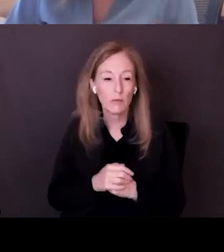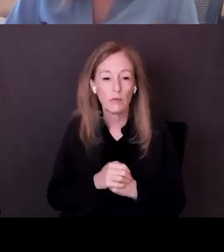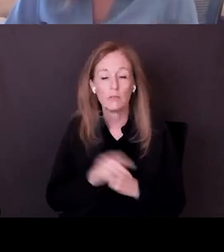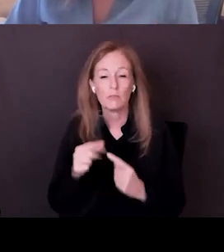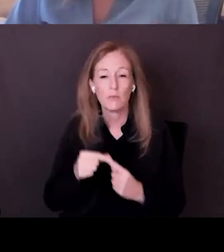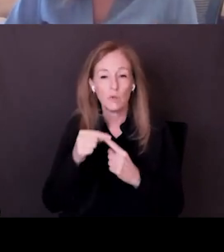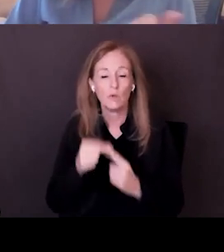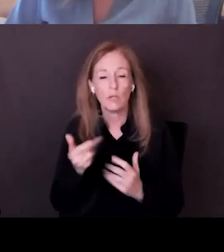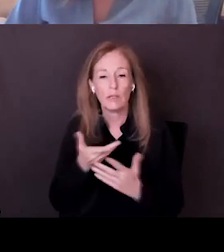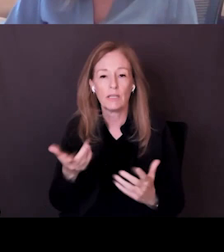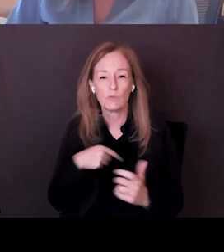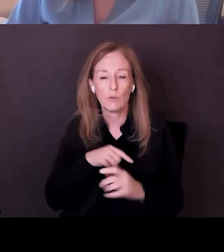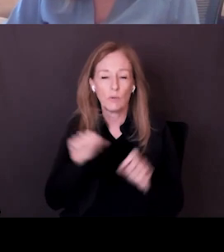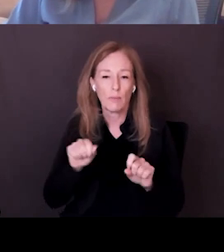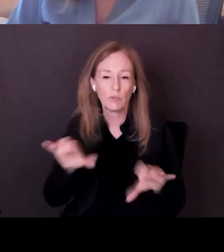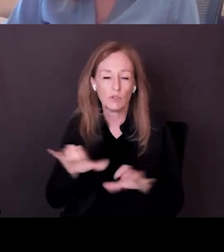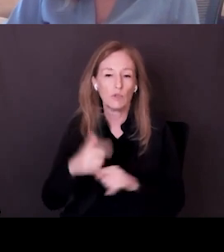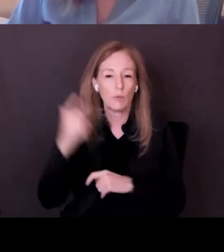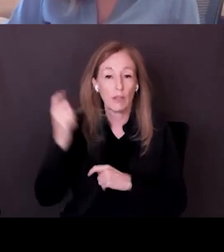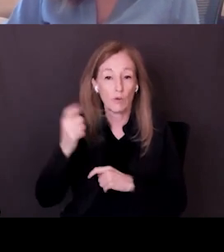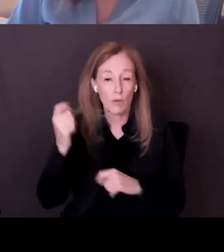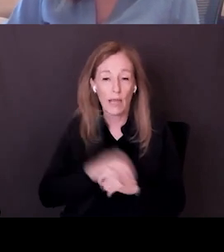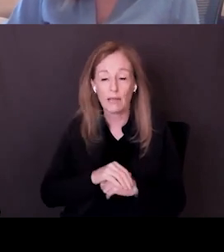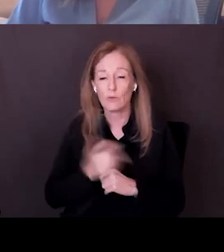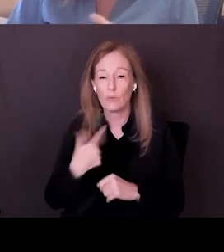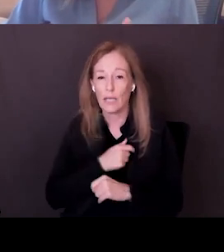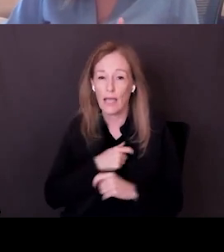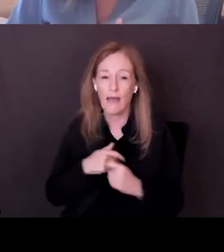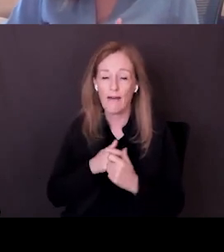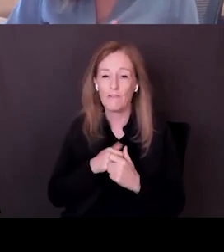THE SAMHSA GRANT IS WE EMBEDDED A TEAM AT THE